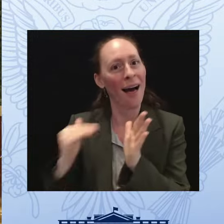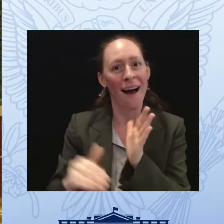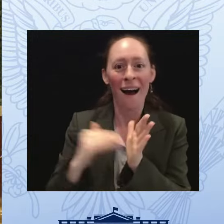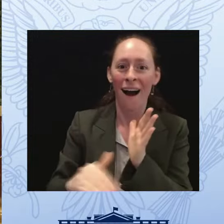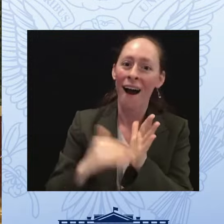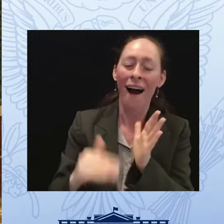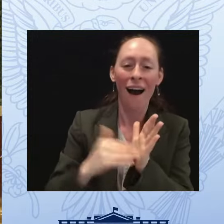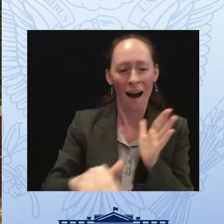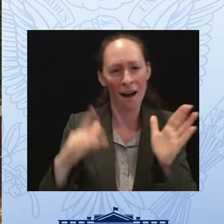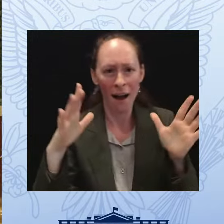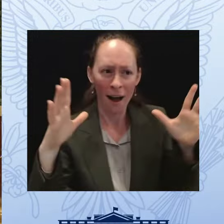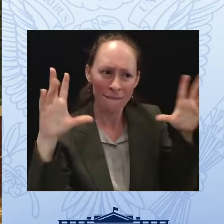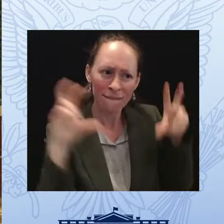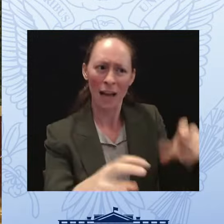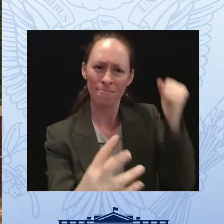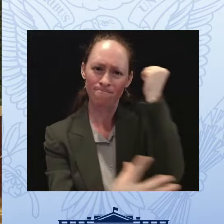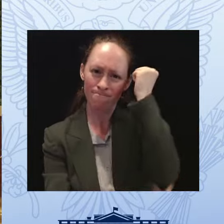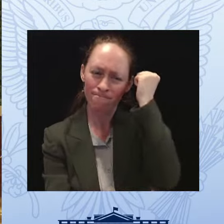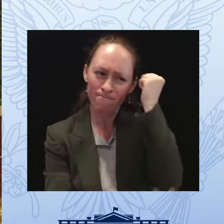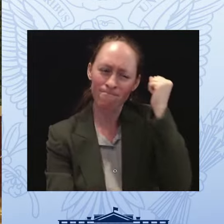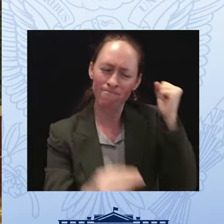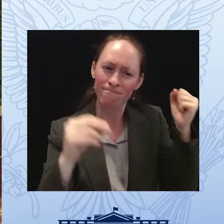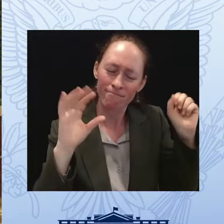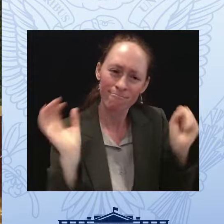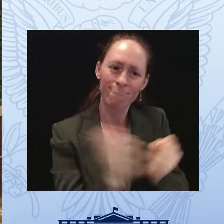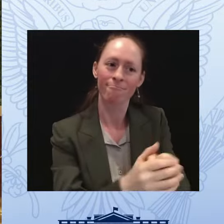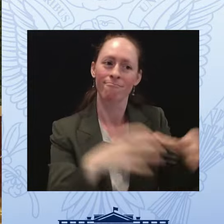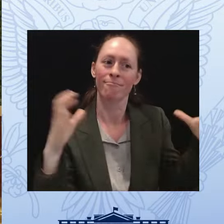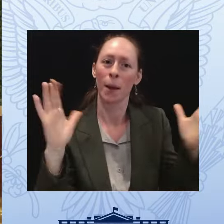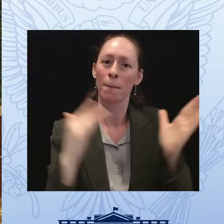So Joe and this administration are proud to work with all of you